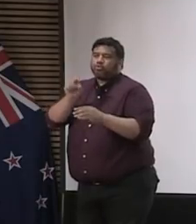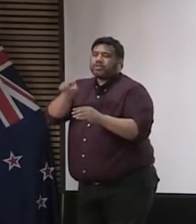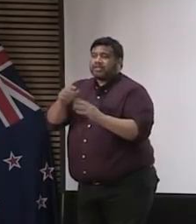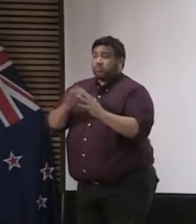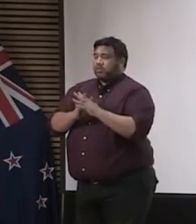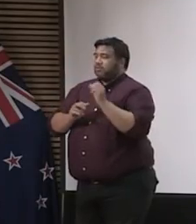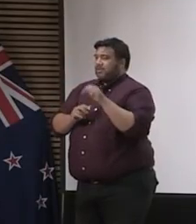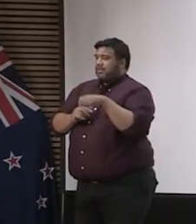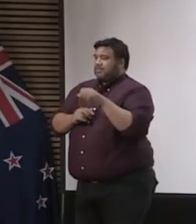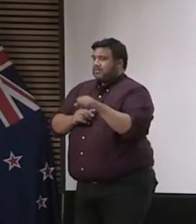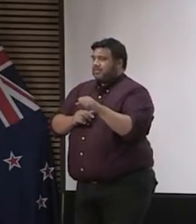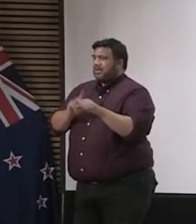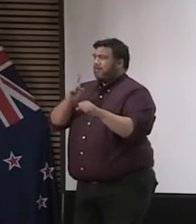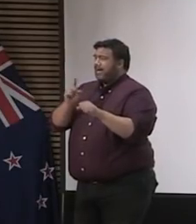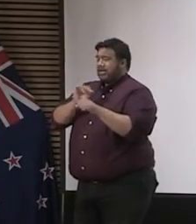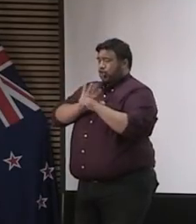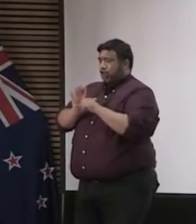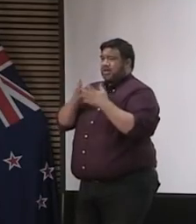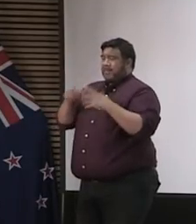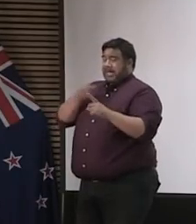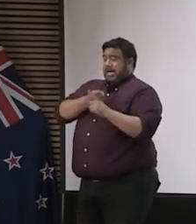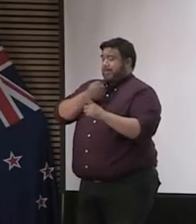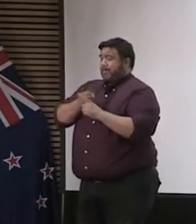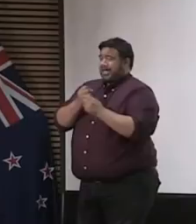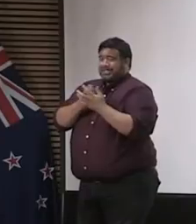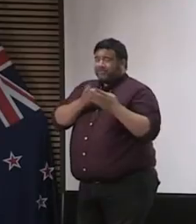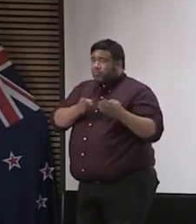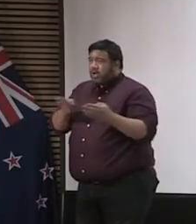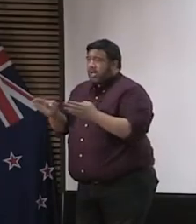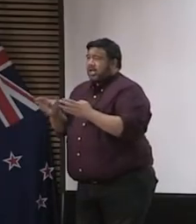of the differingimpacts that COVID-19 may ormay not have on differentcommunities we